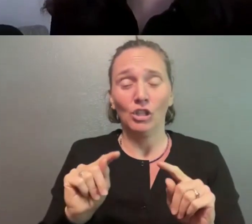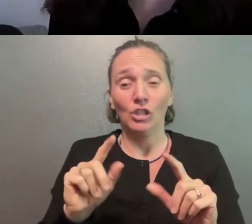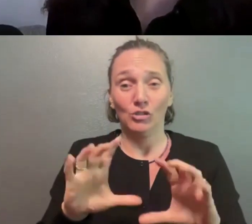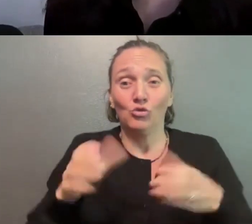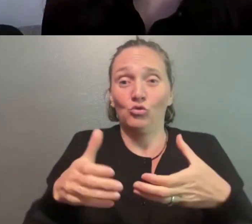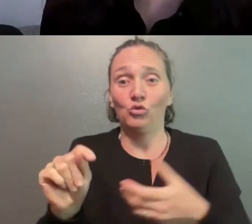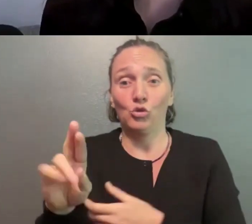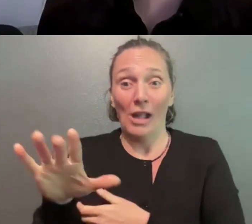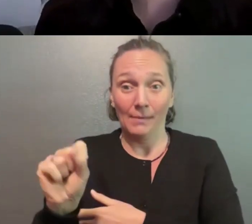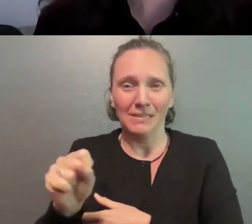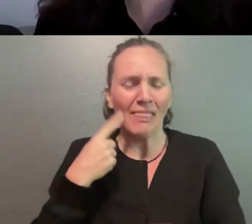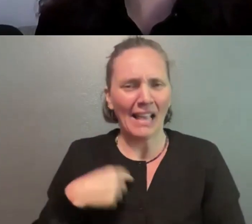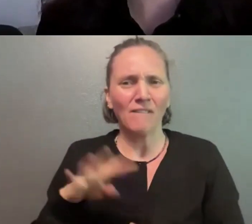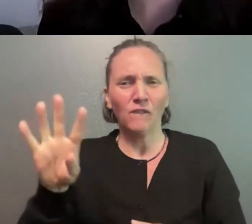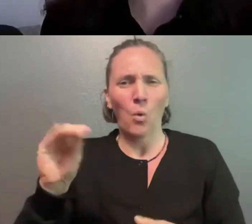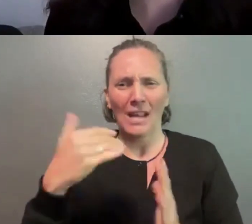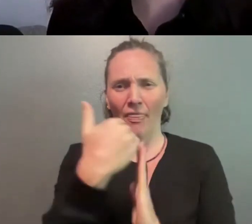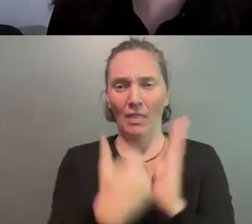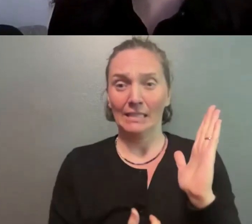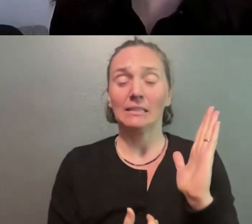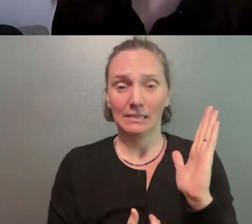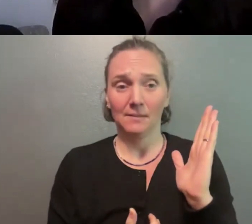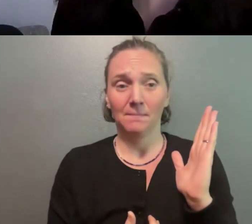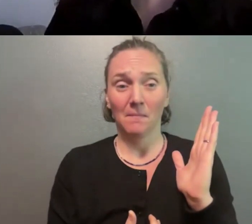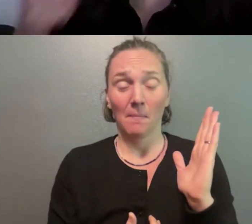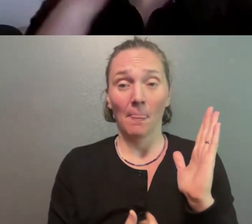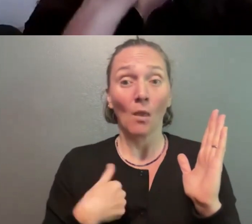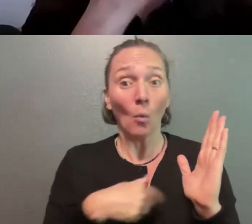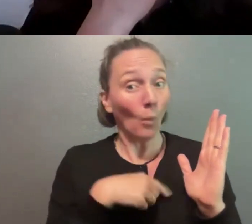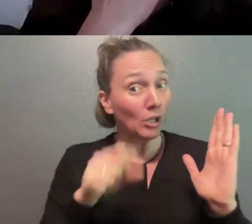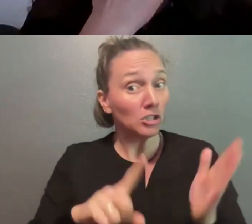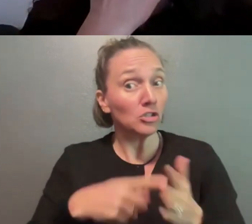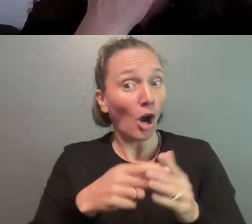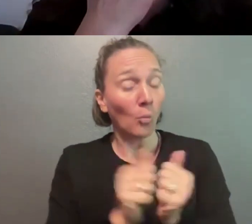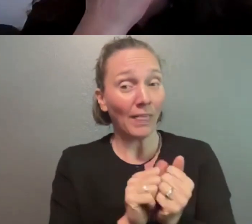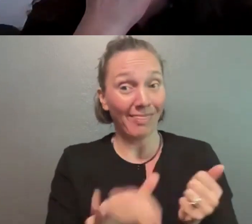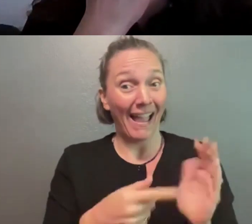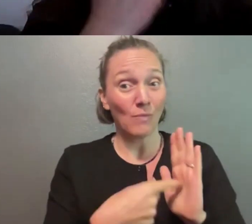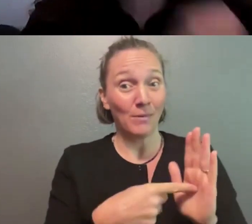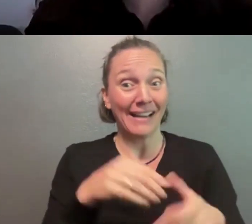So we could start by representing that in our reports. Right. Showing that.